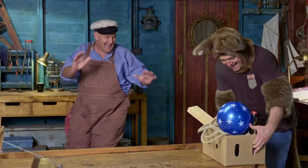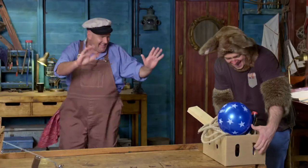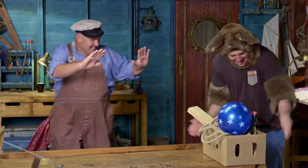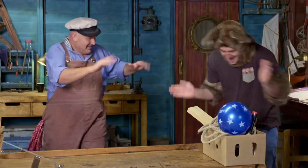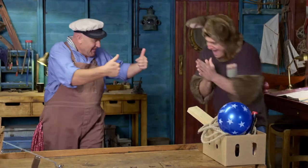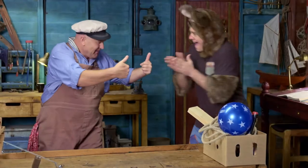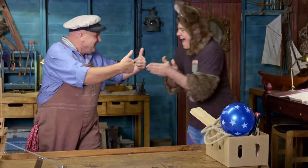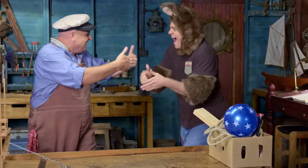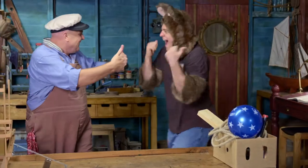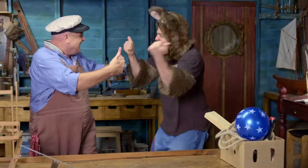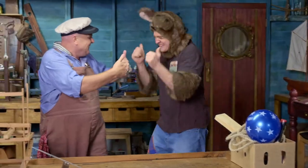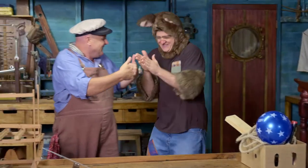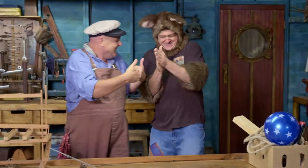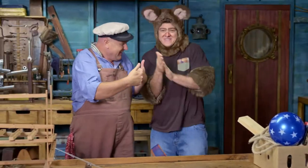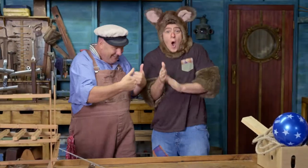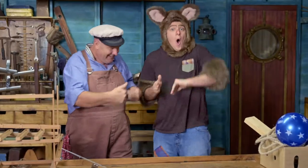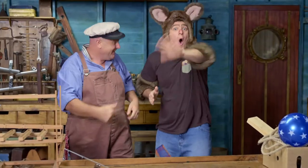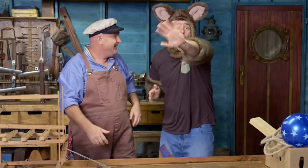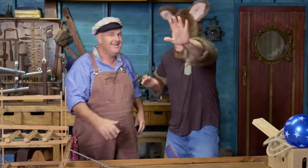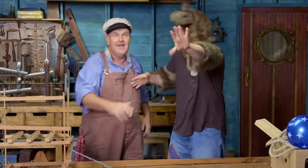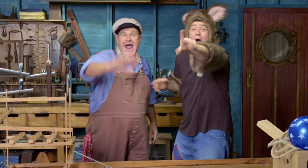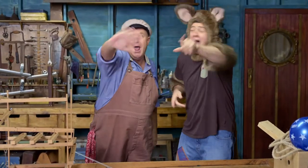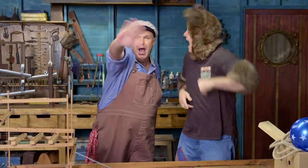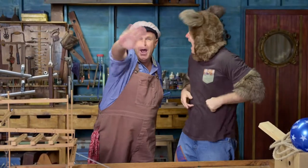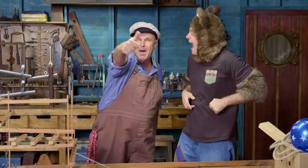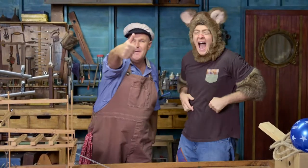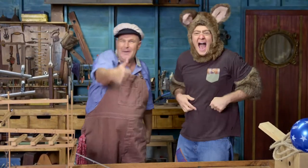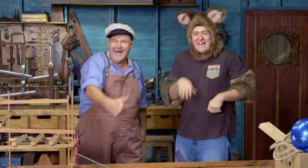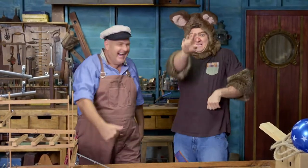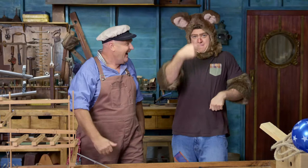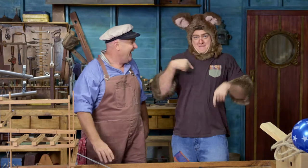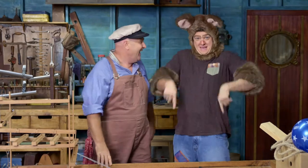Hey, great. Great. Oh, hello, everyone. Hello, everyone!